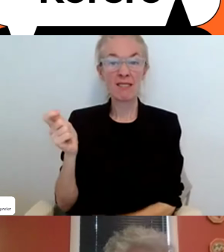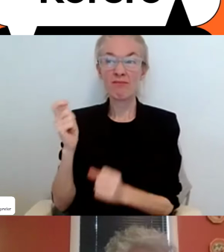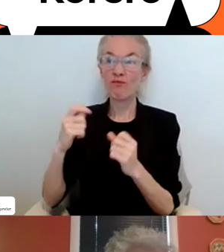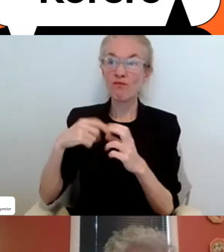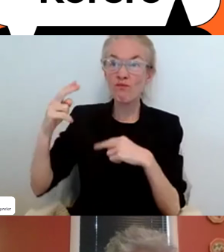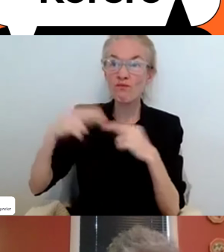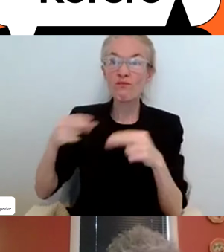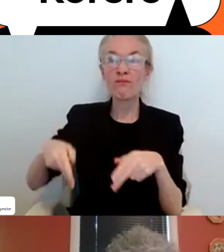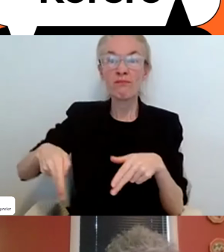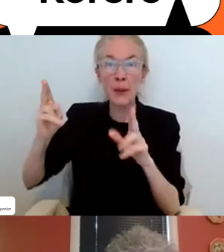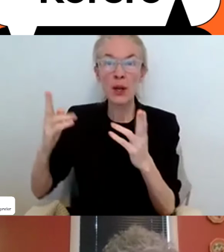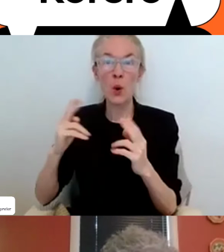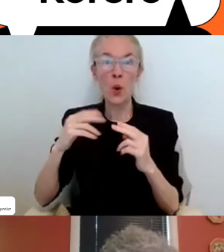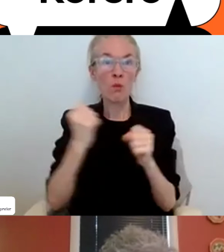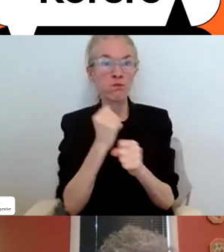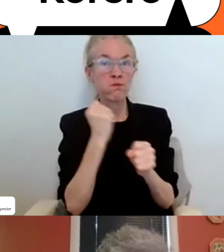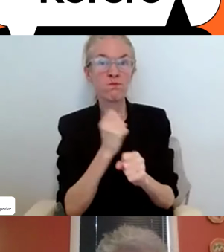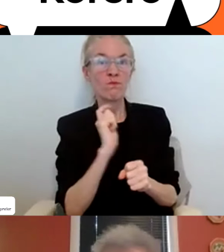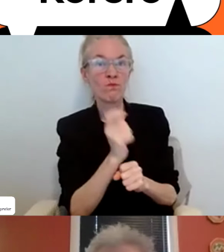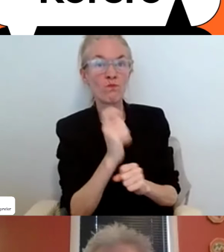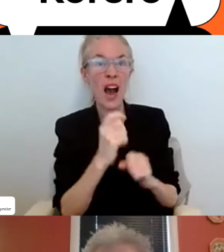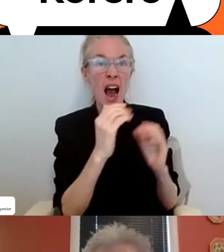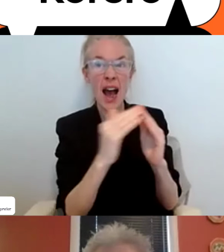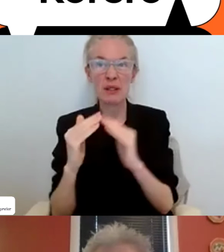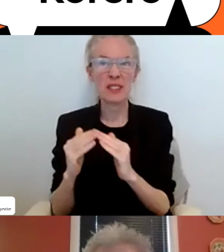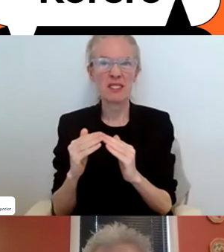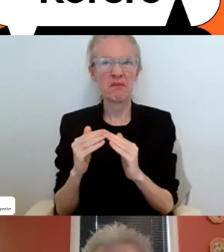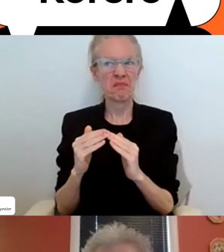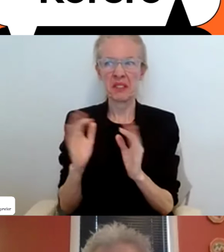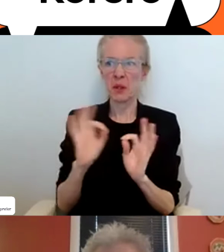or whatever, there just wasn't an awareness. So I think the start